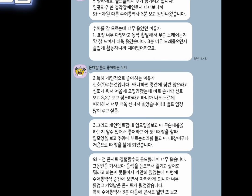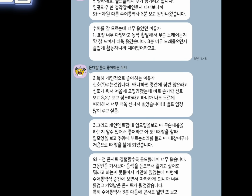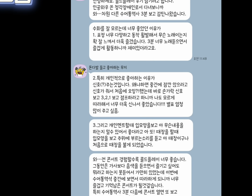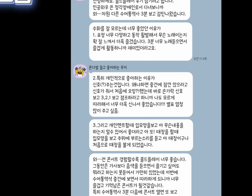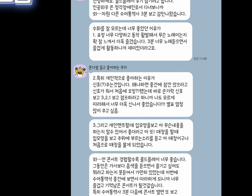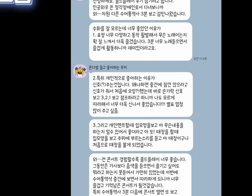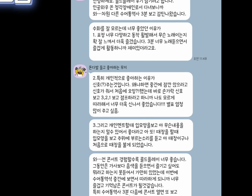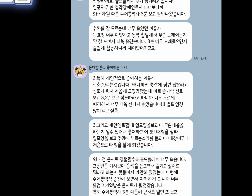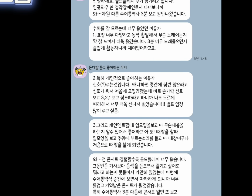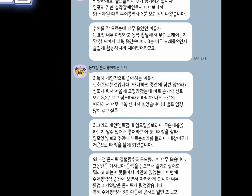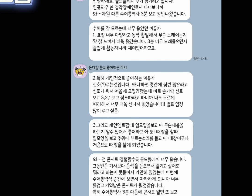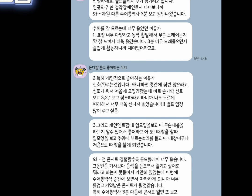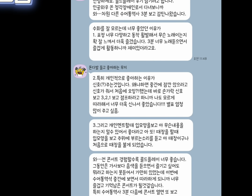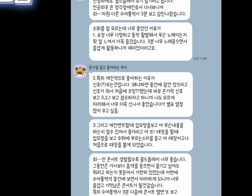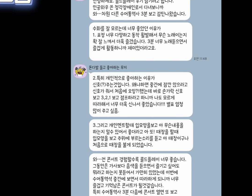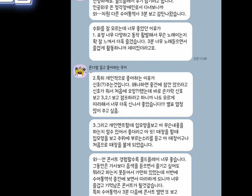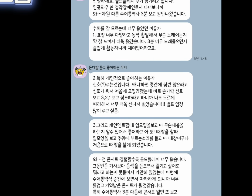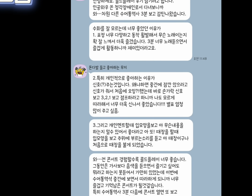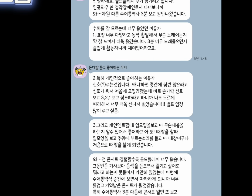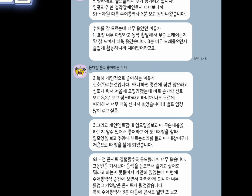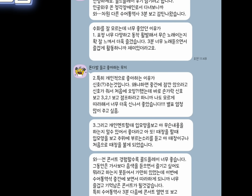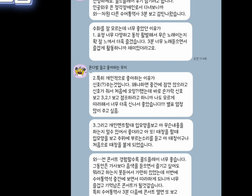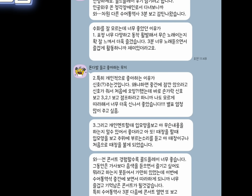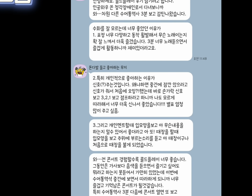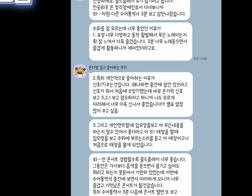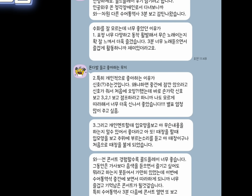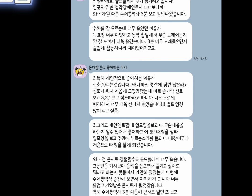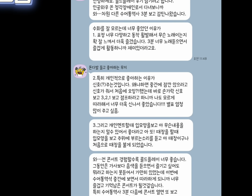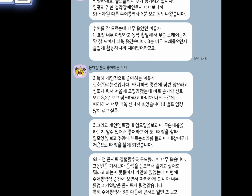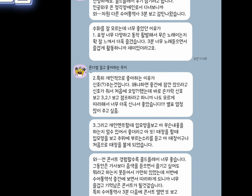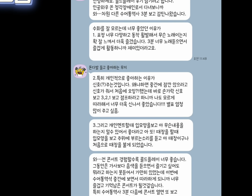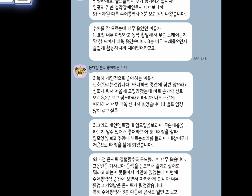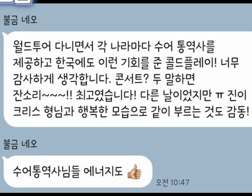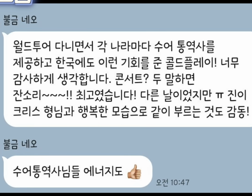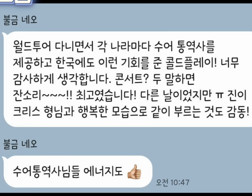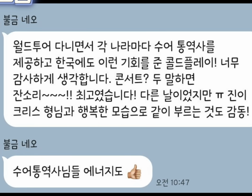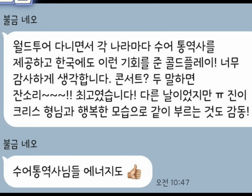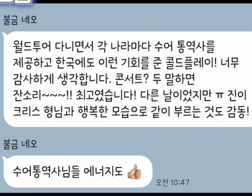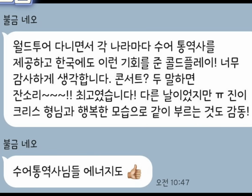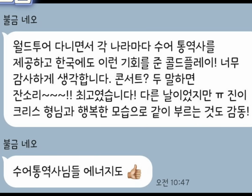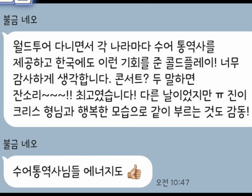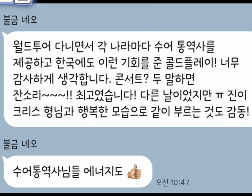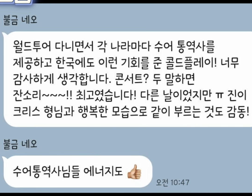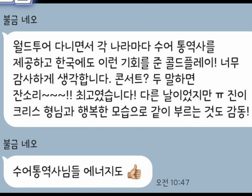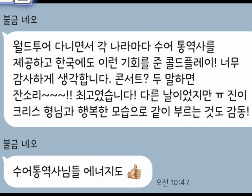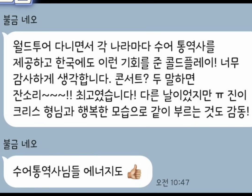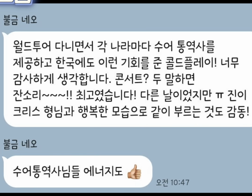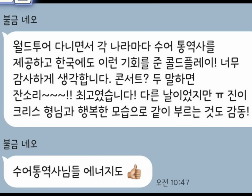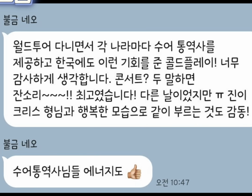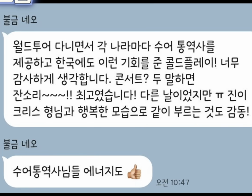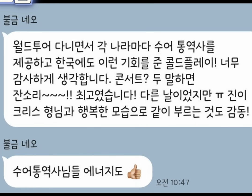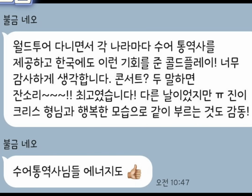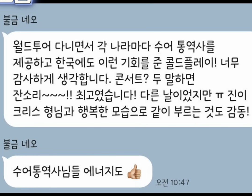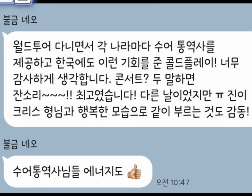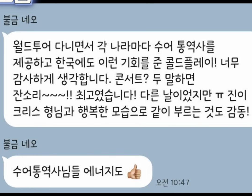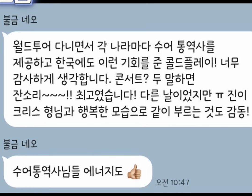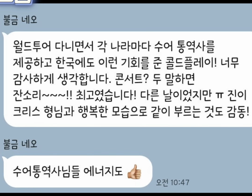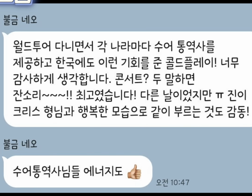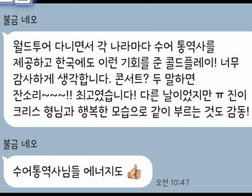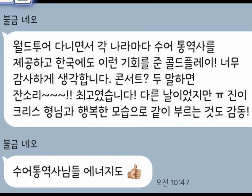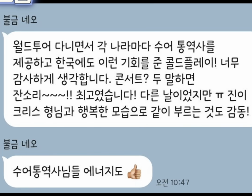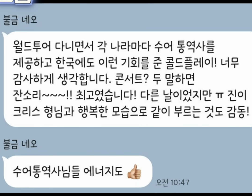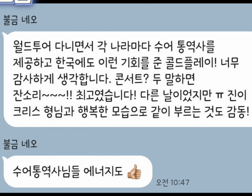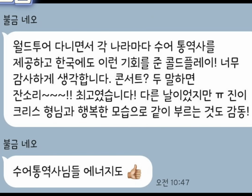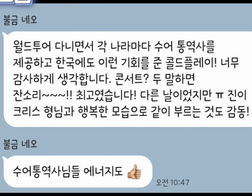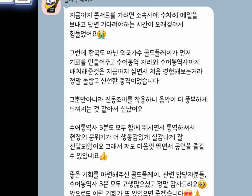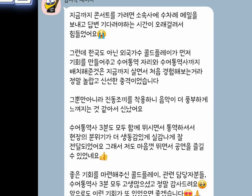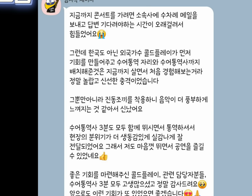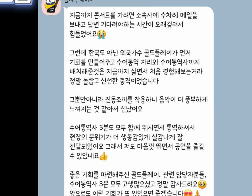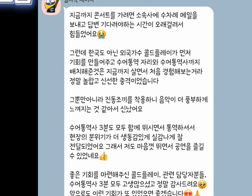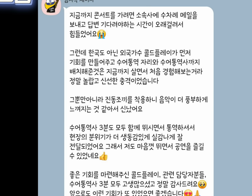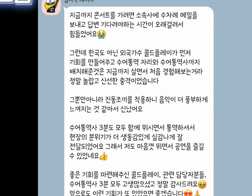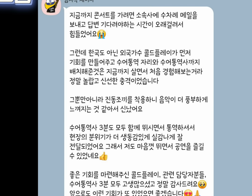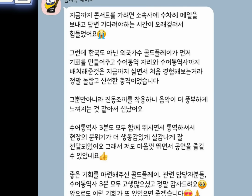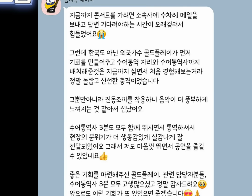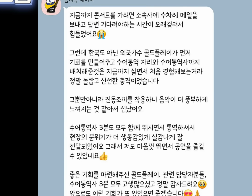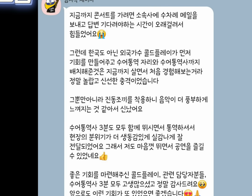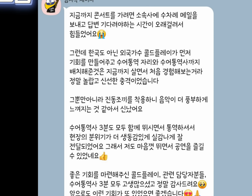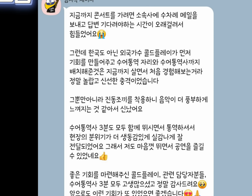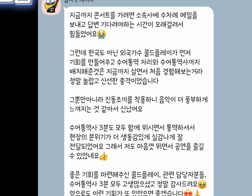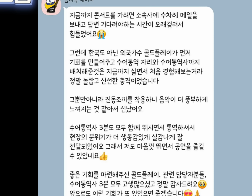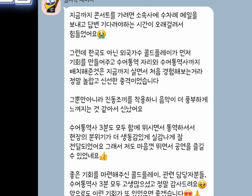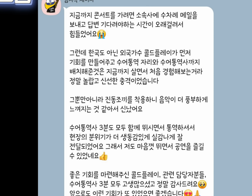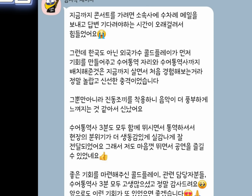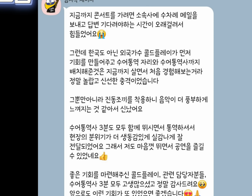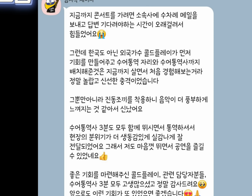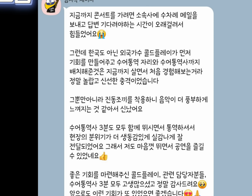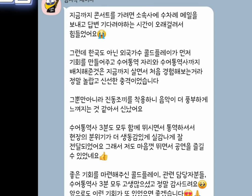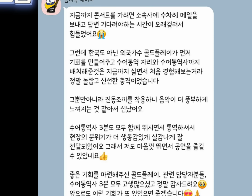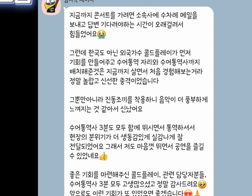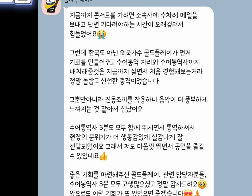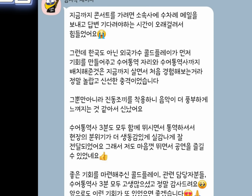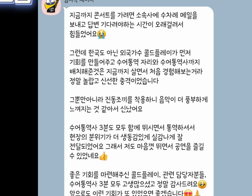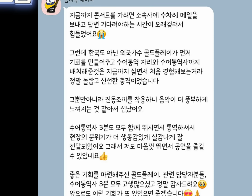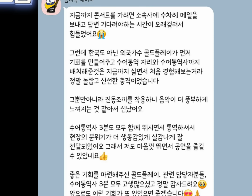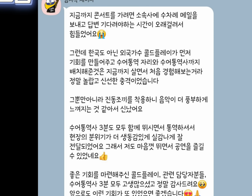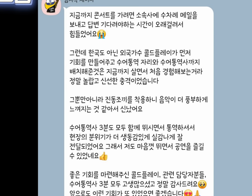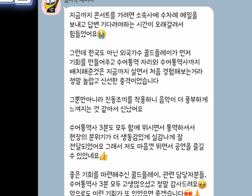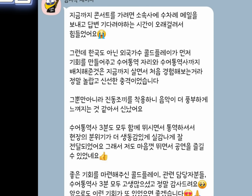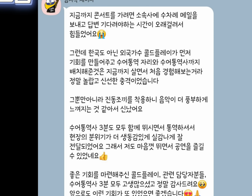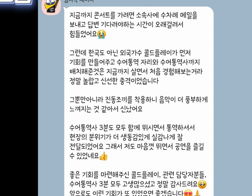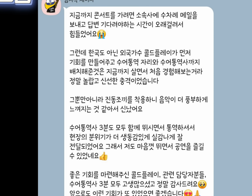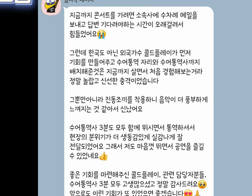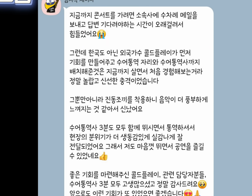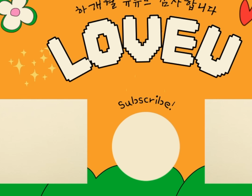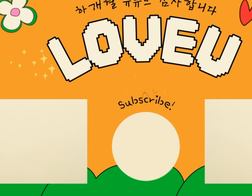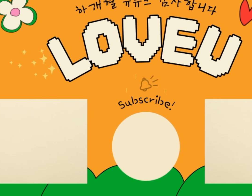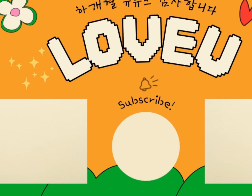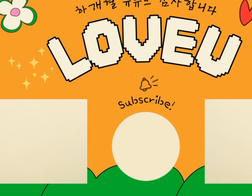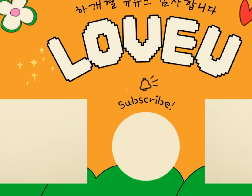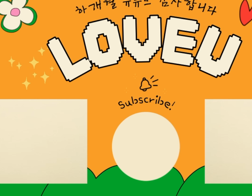Deaf's concert impressions.